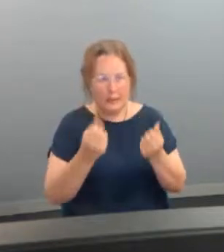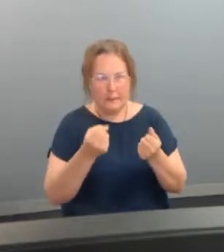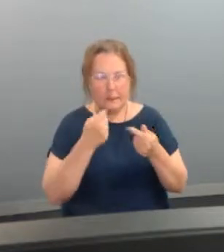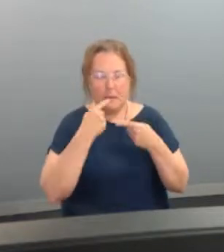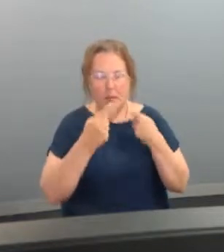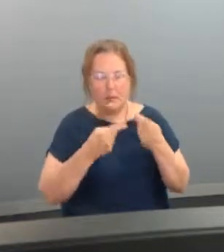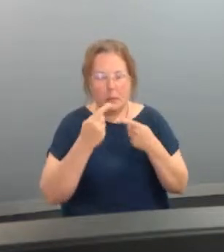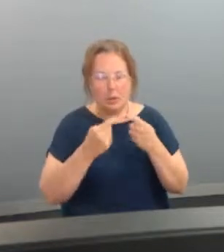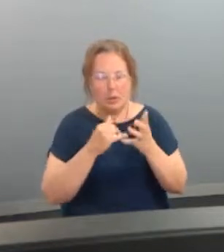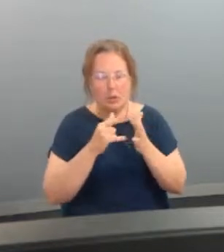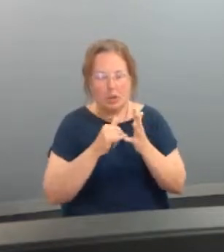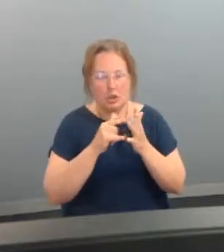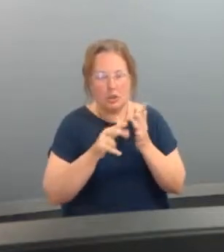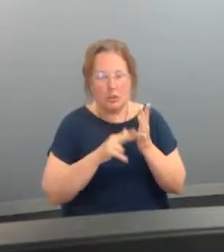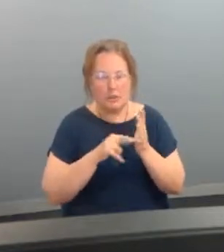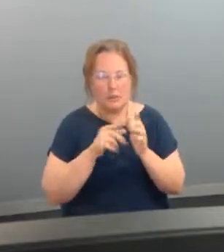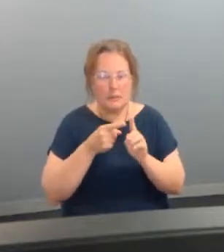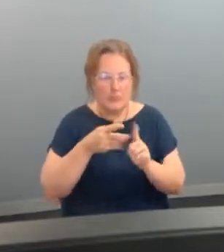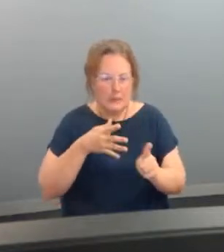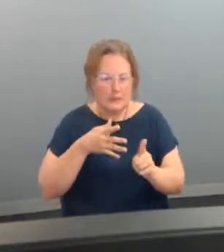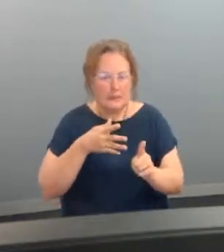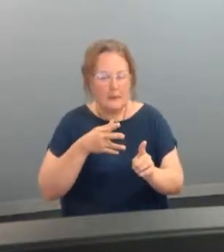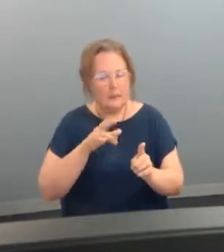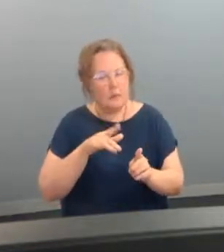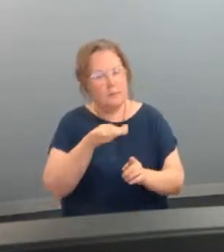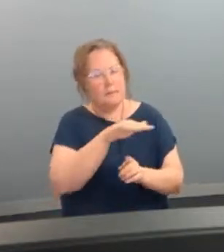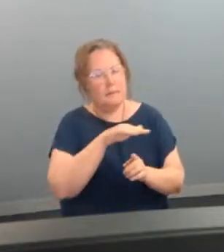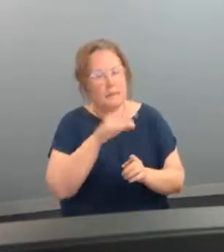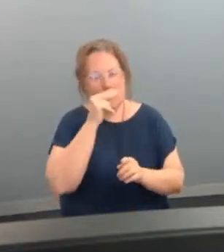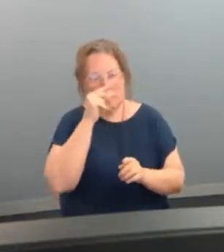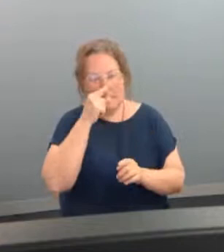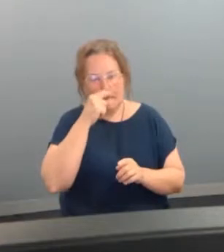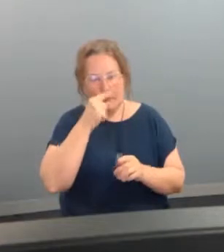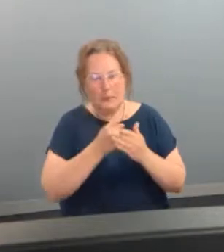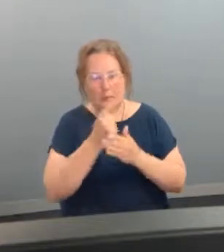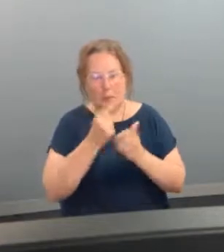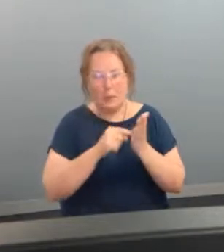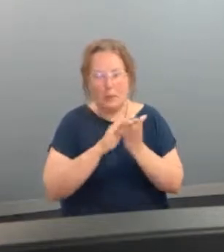be in contact with you for future things. If you have